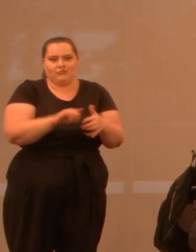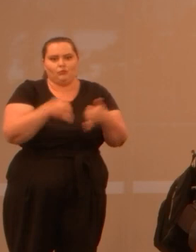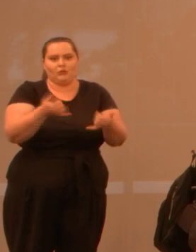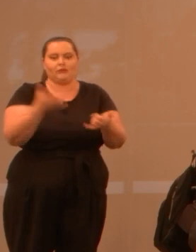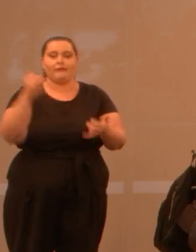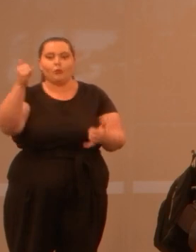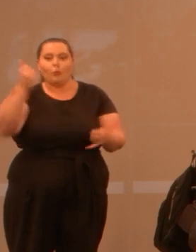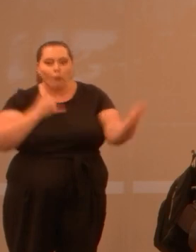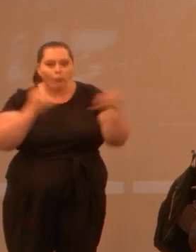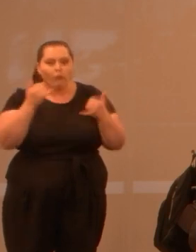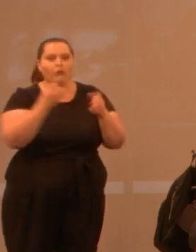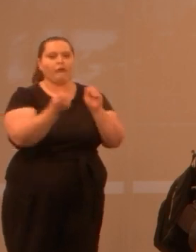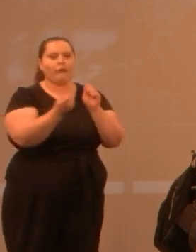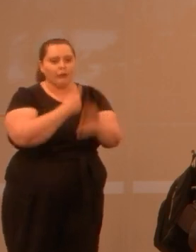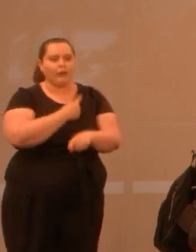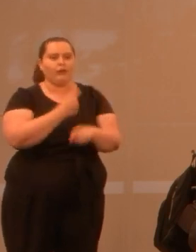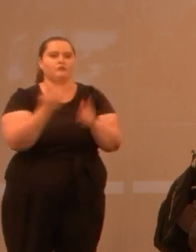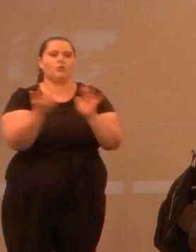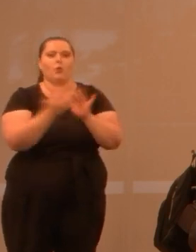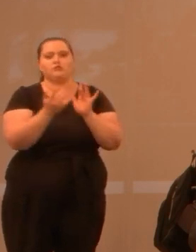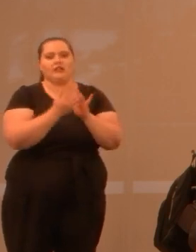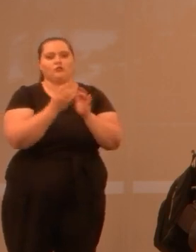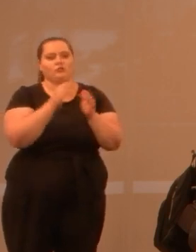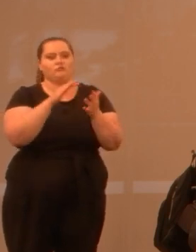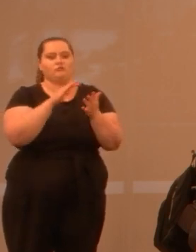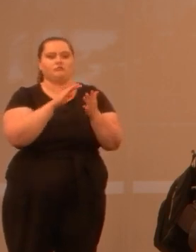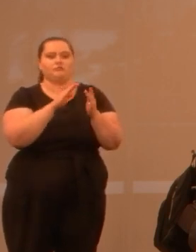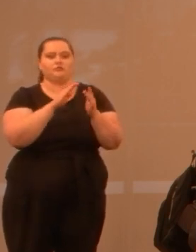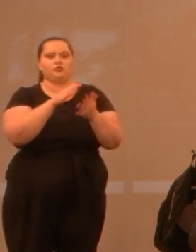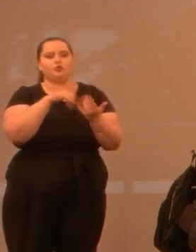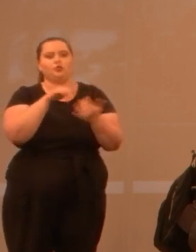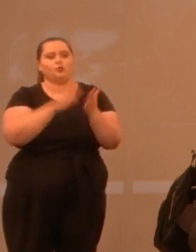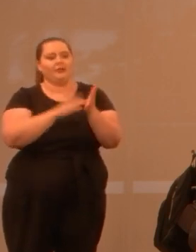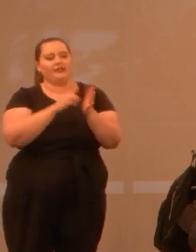emails and we were contacted on socials and it's escalated as got closer to our